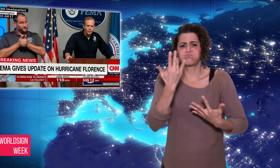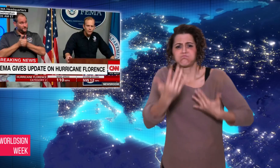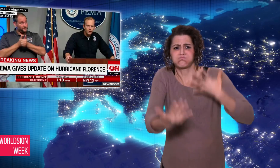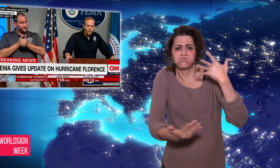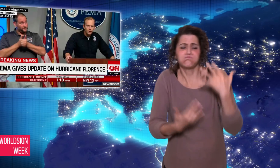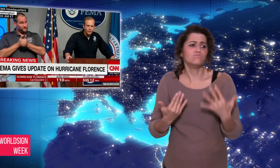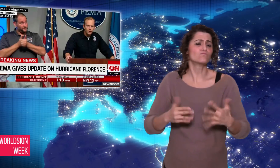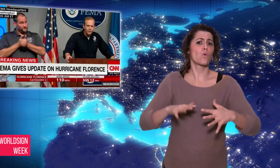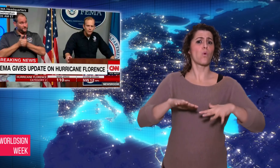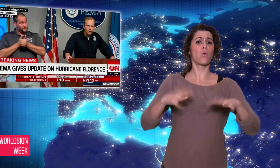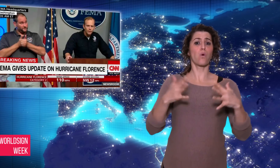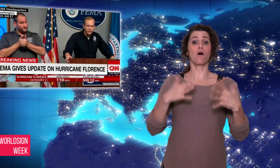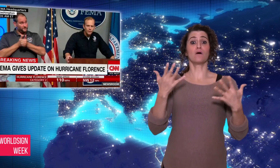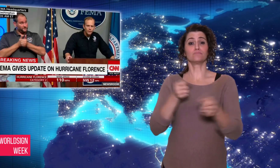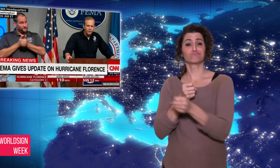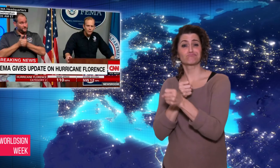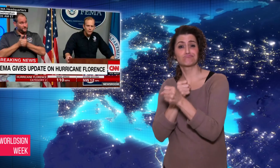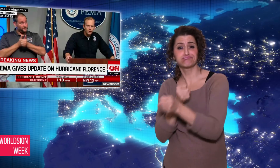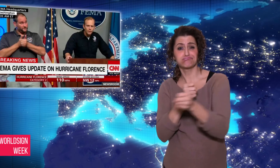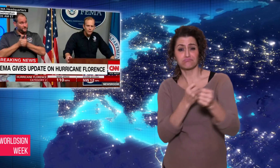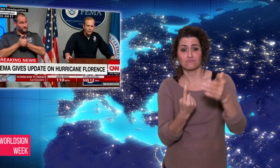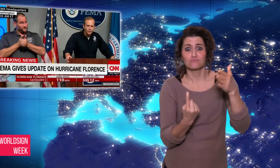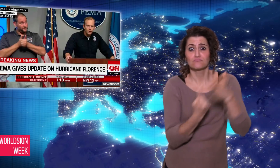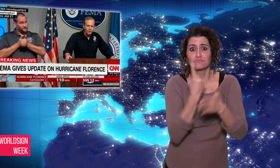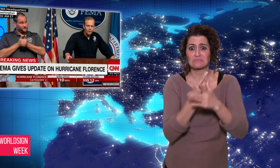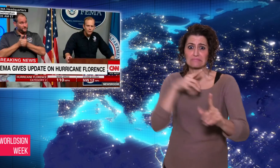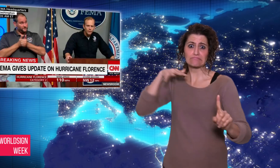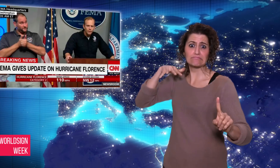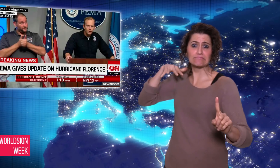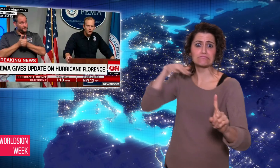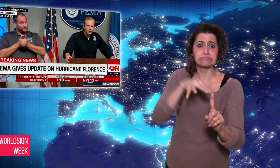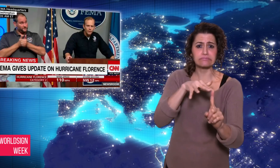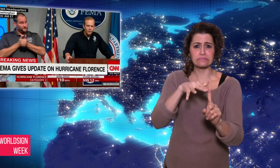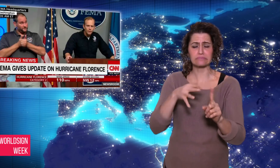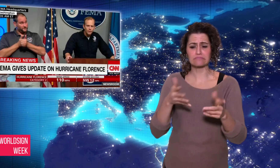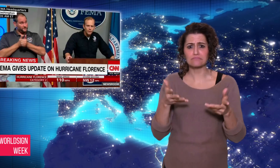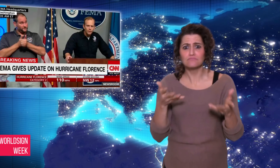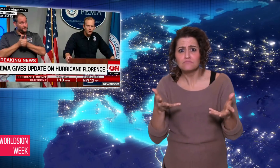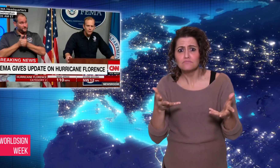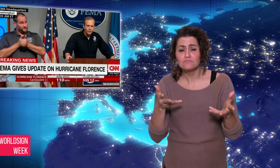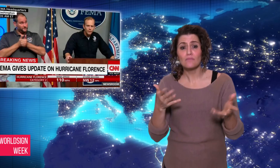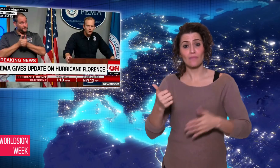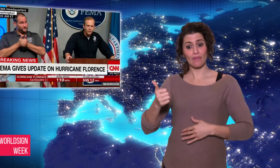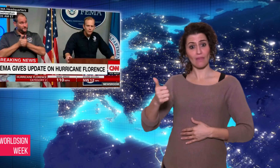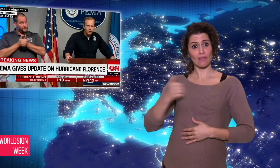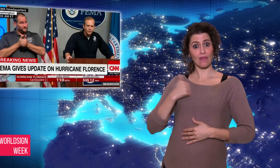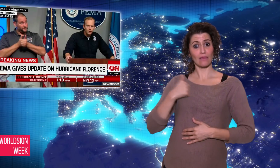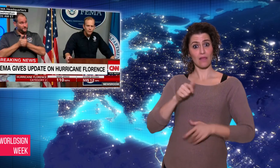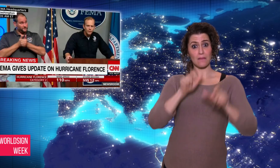storms, wildfires or even terror